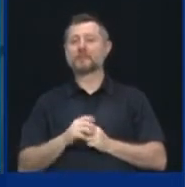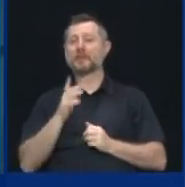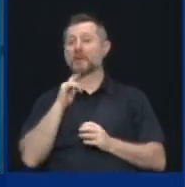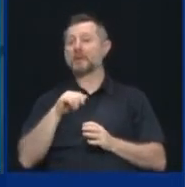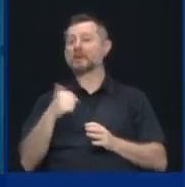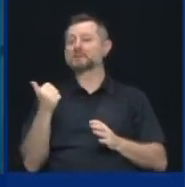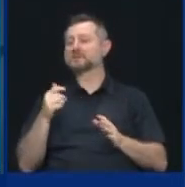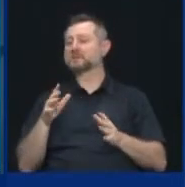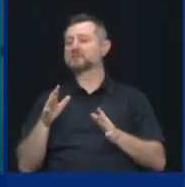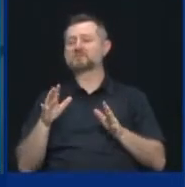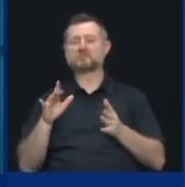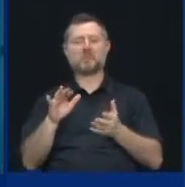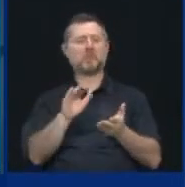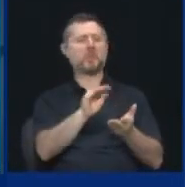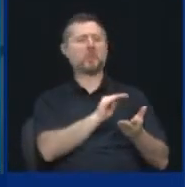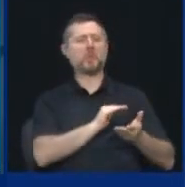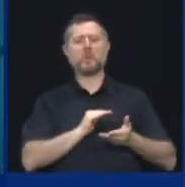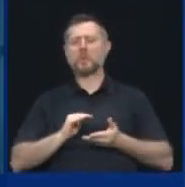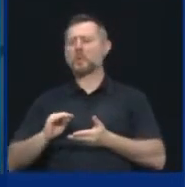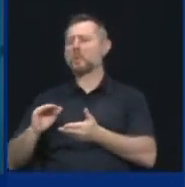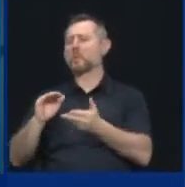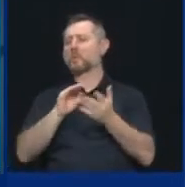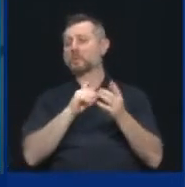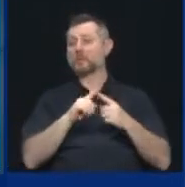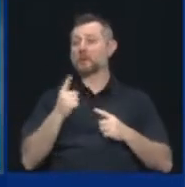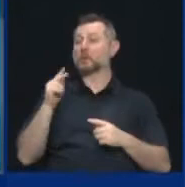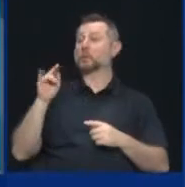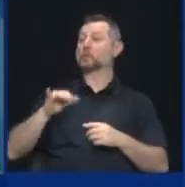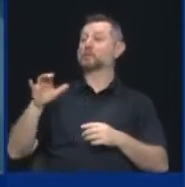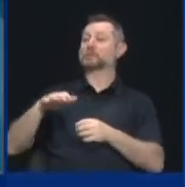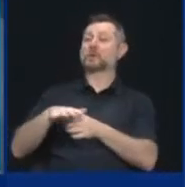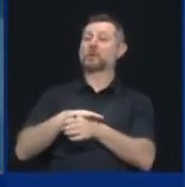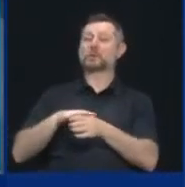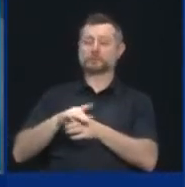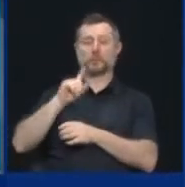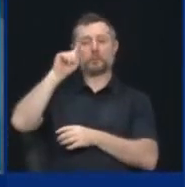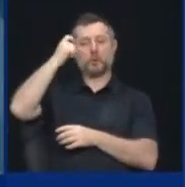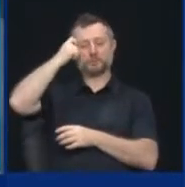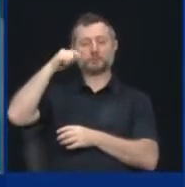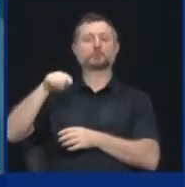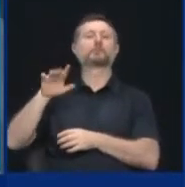LESS THAN HALF OF THAT IN OTHER PARTS OF THE STATE.